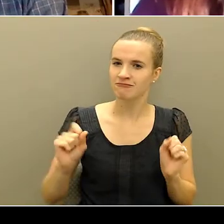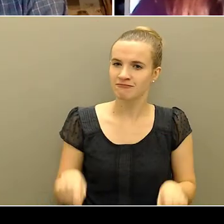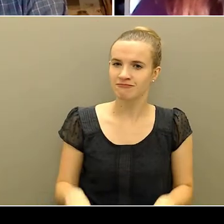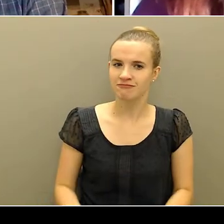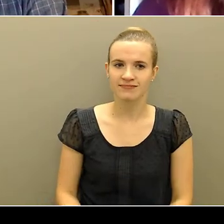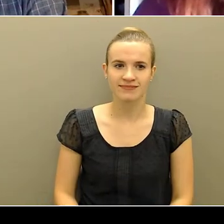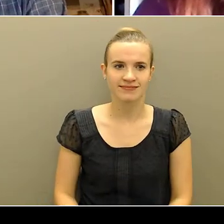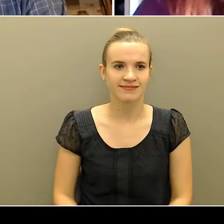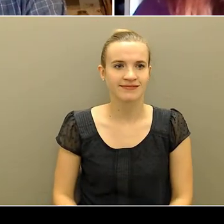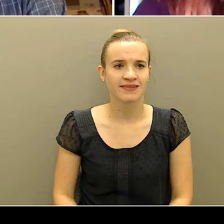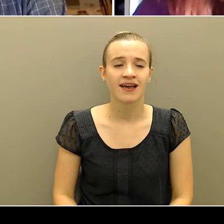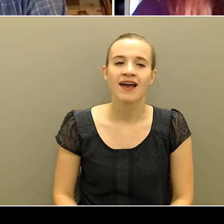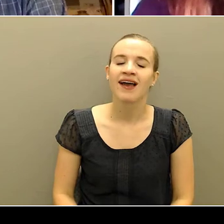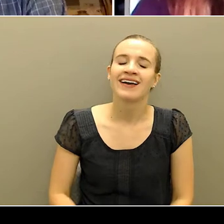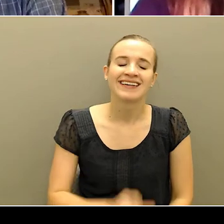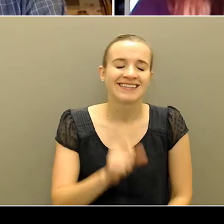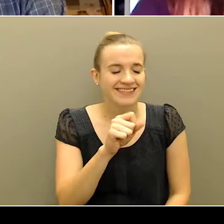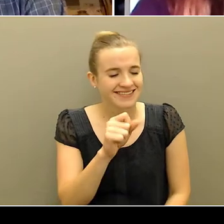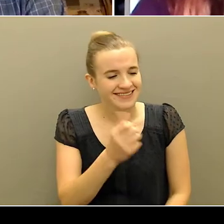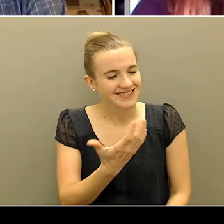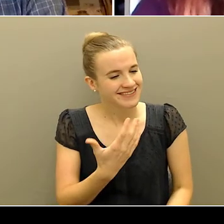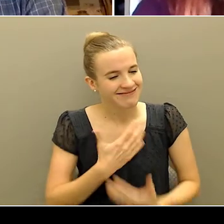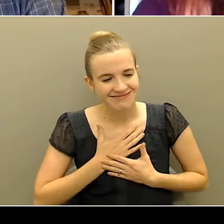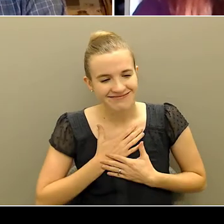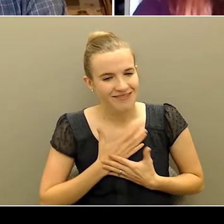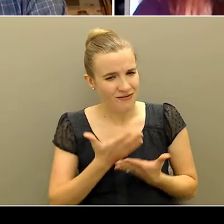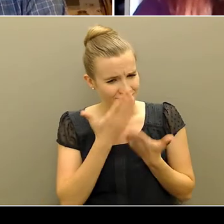this stuff a little bit. We'll definitely have a link to